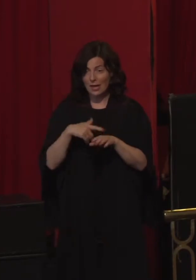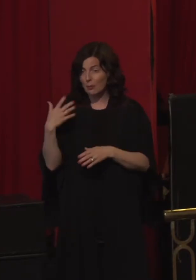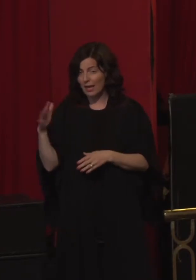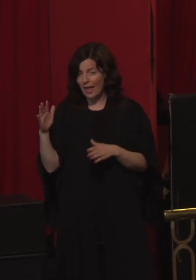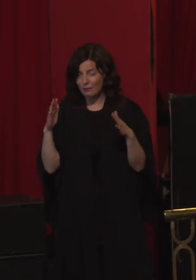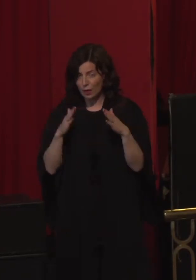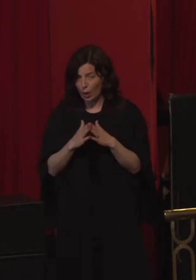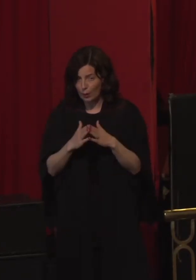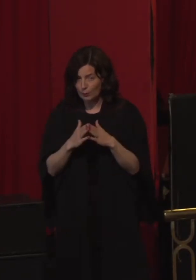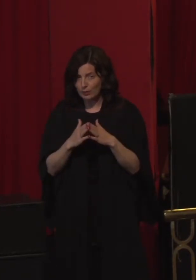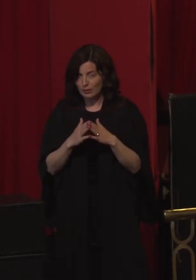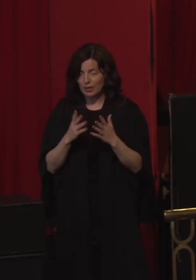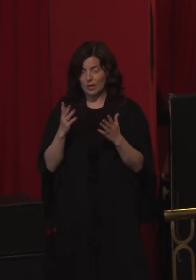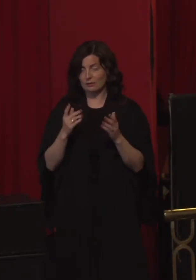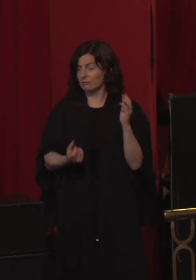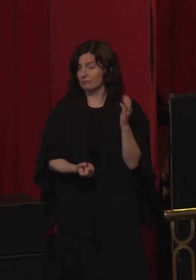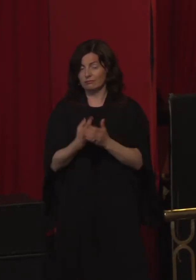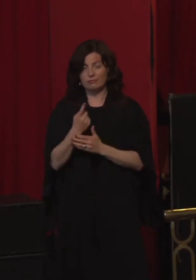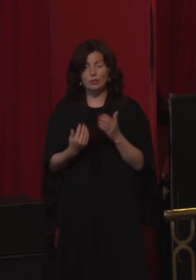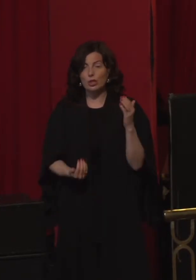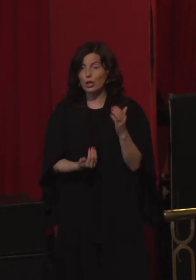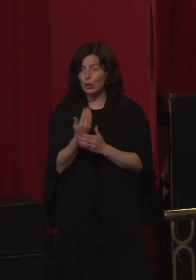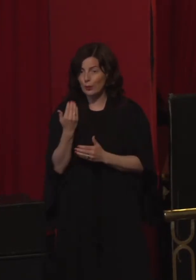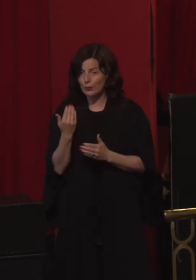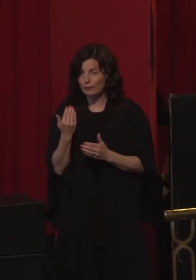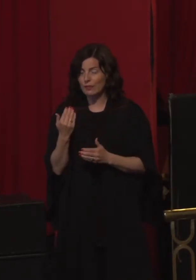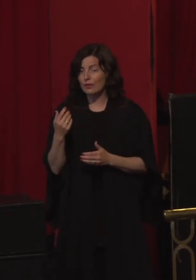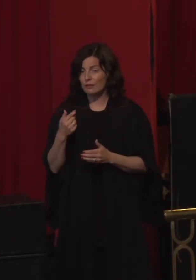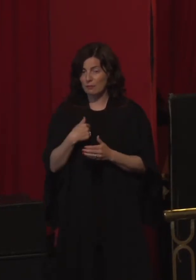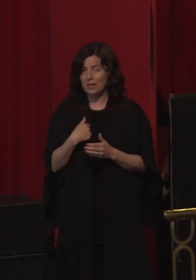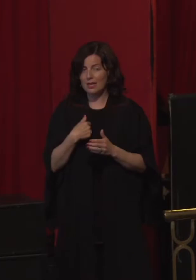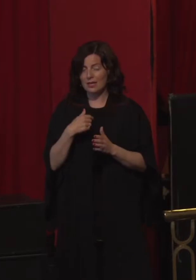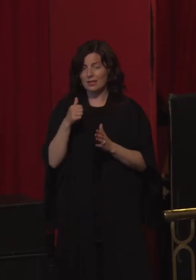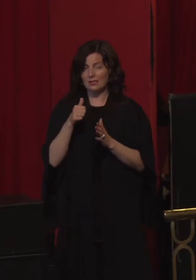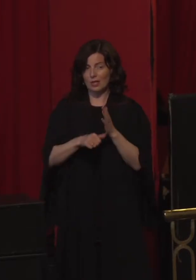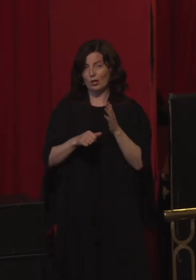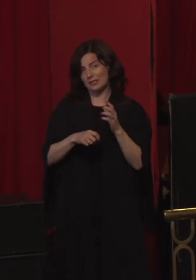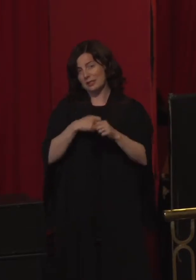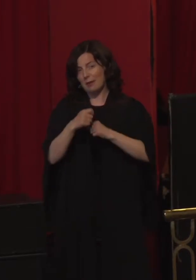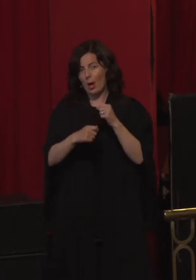experiencing something totally new. For me, it was the beginning of my adulthood, living by myself,